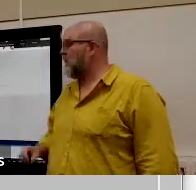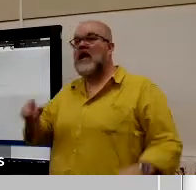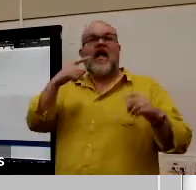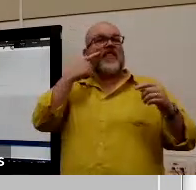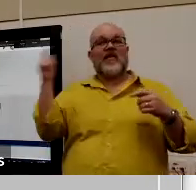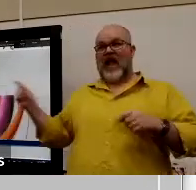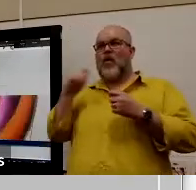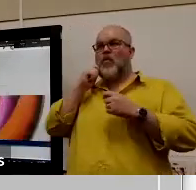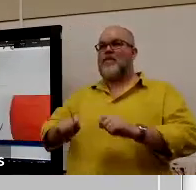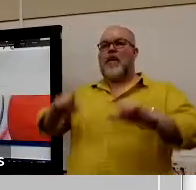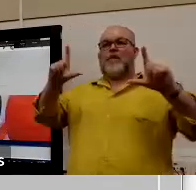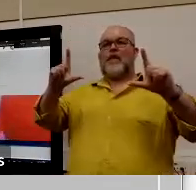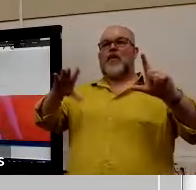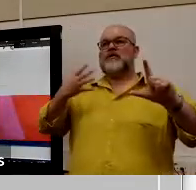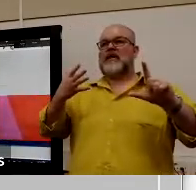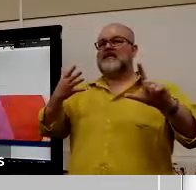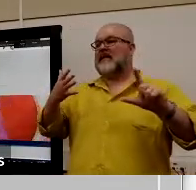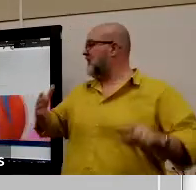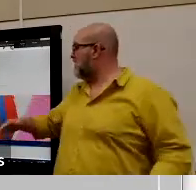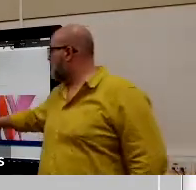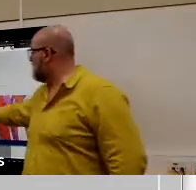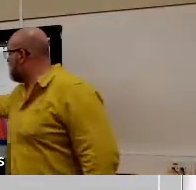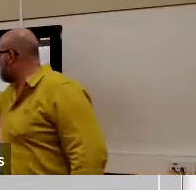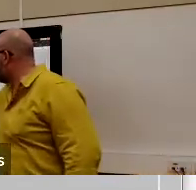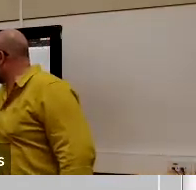This will pop up automatically.